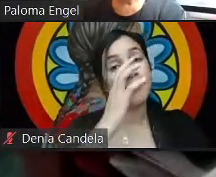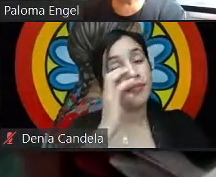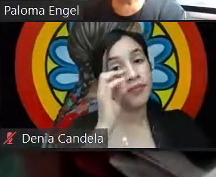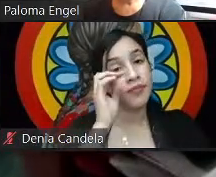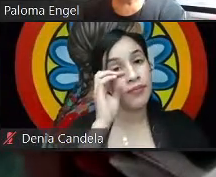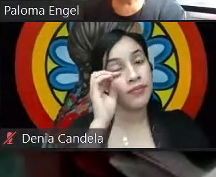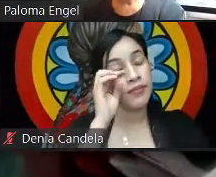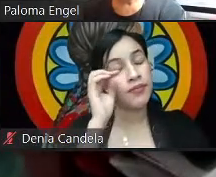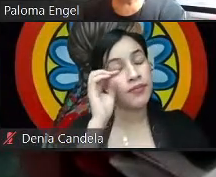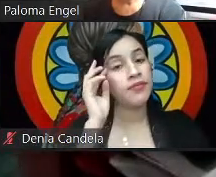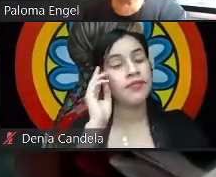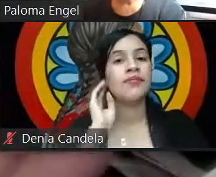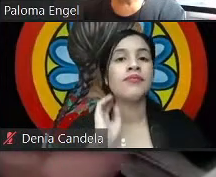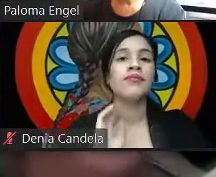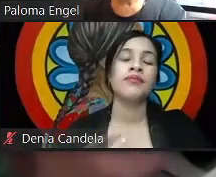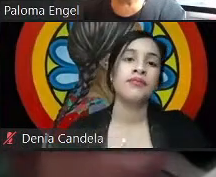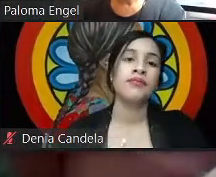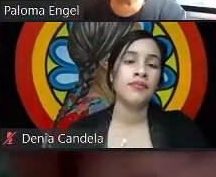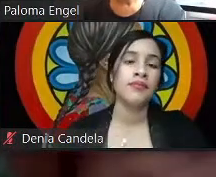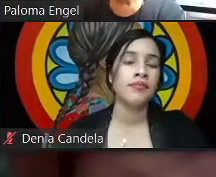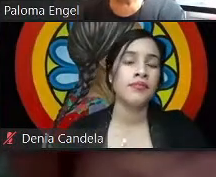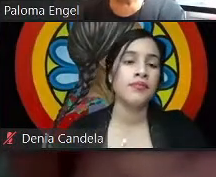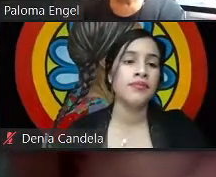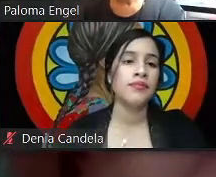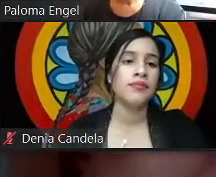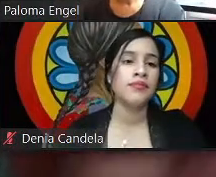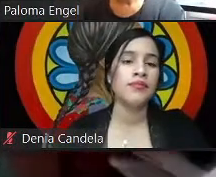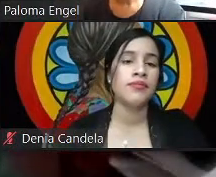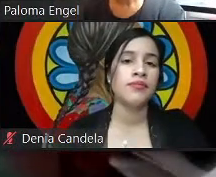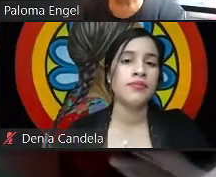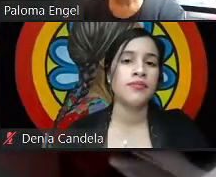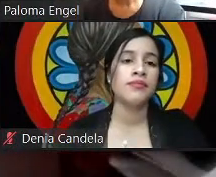that's consistent about what is one of instead of the